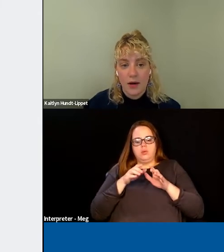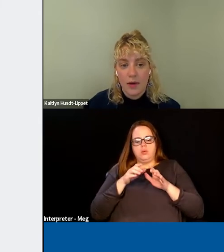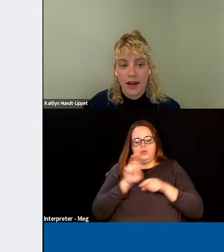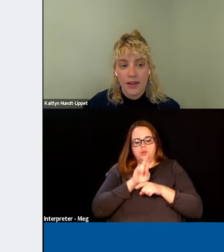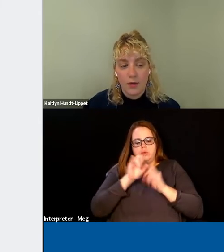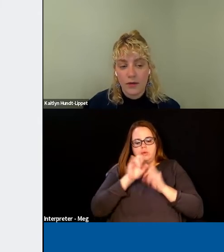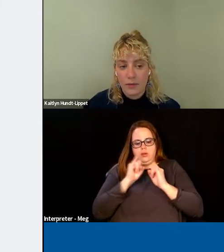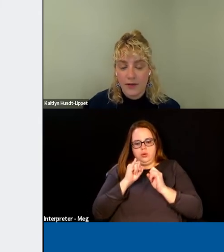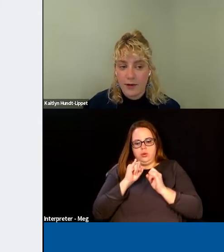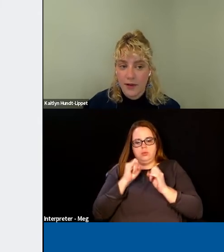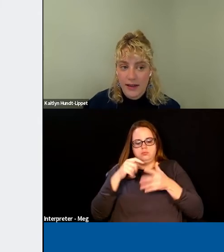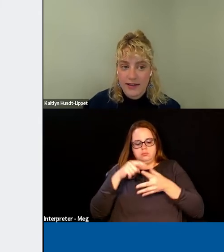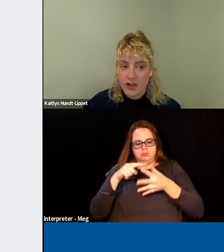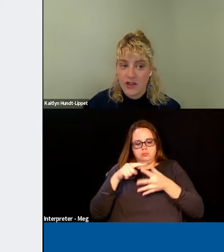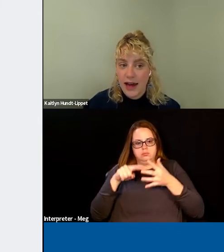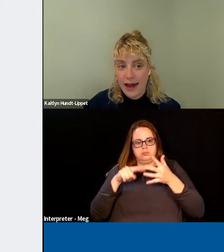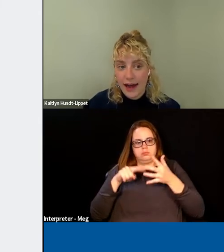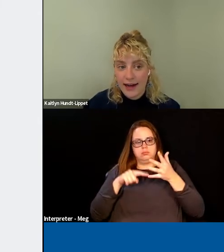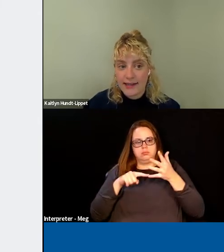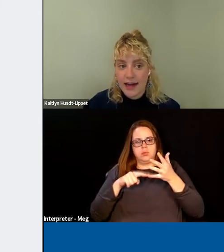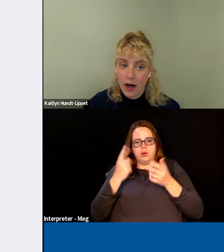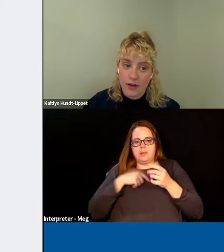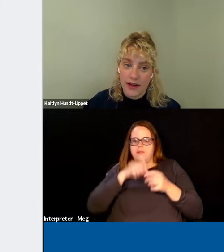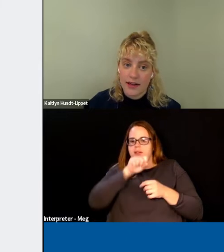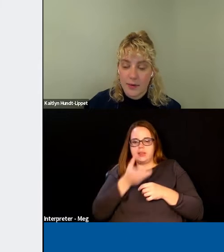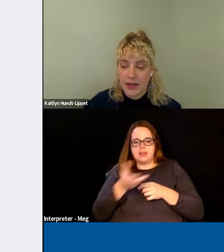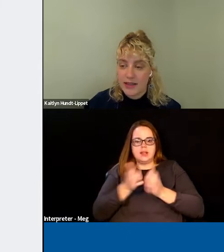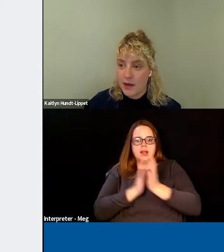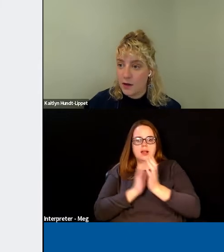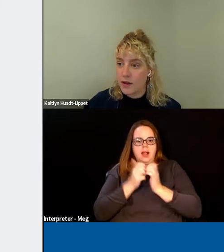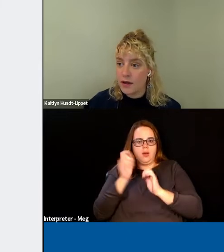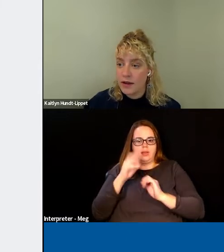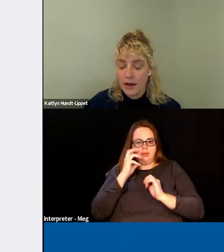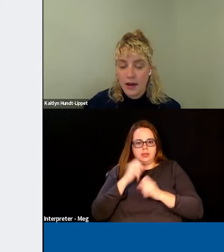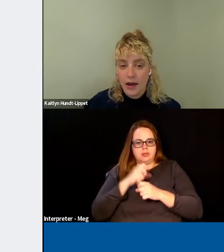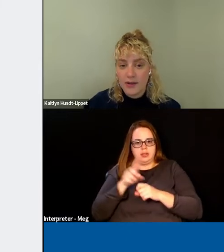I think one of my favorite things is just to ask, how did that experience make you feel?